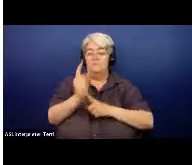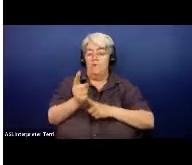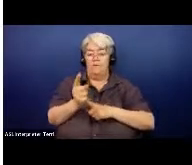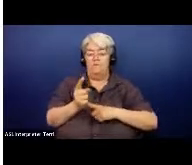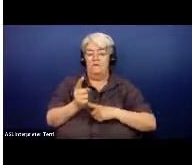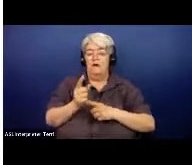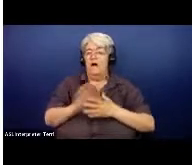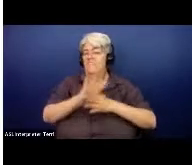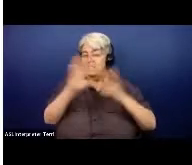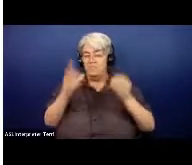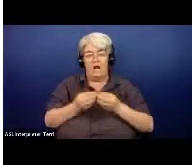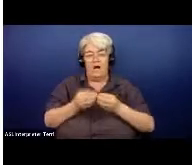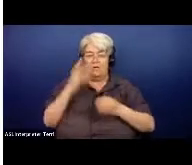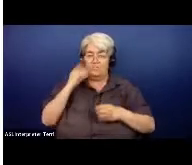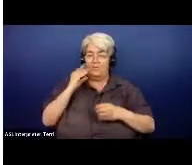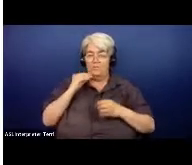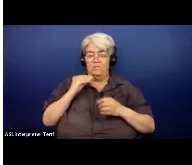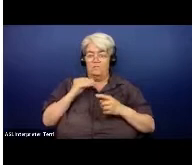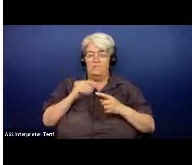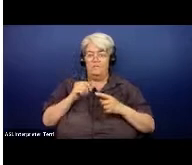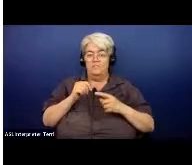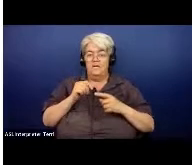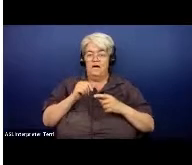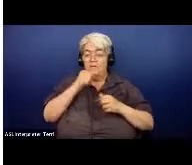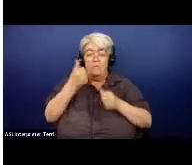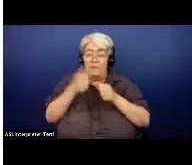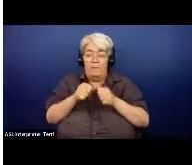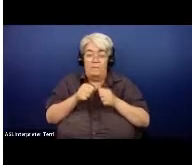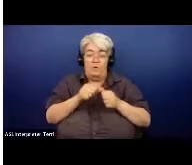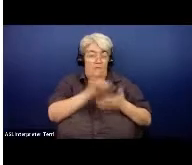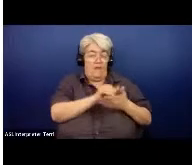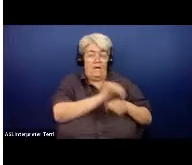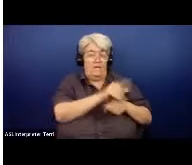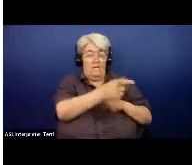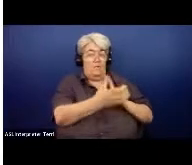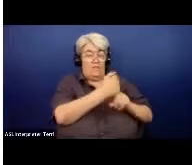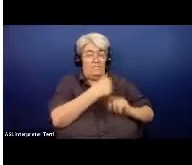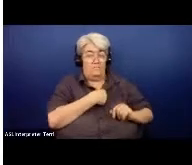entire journey. I don't really remember too much of the night I was arrested. In the year